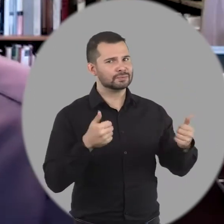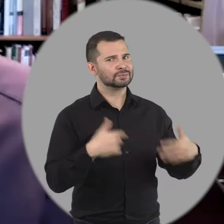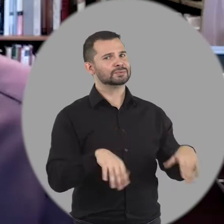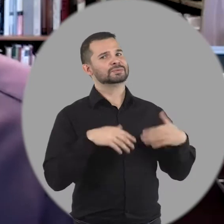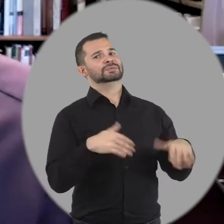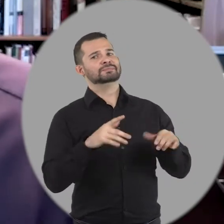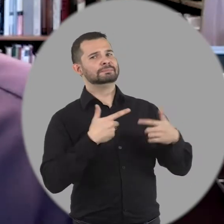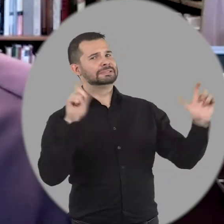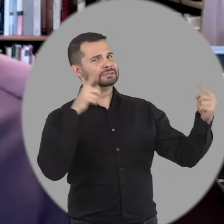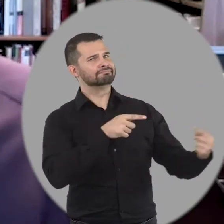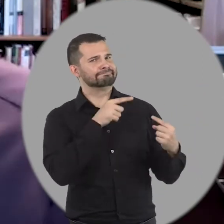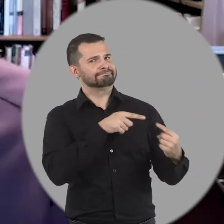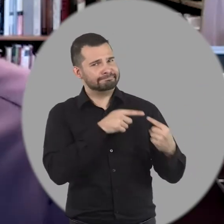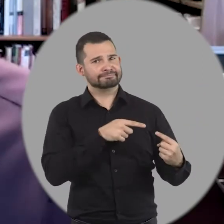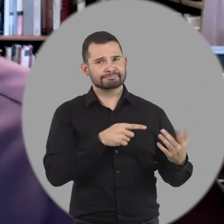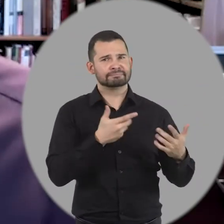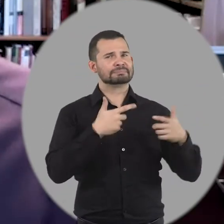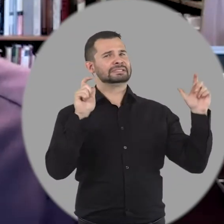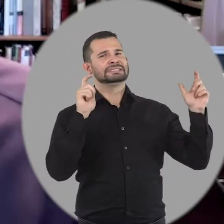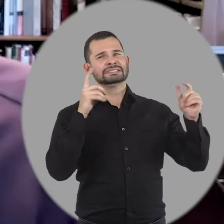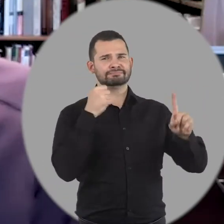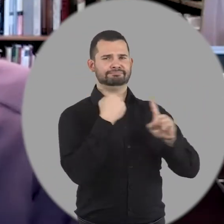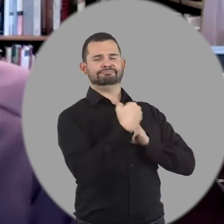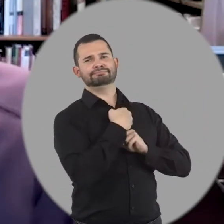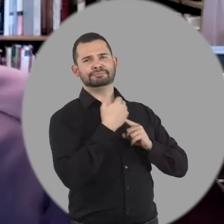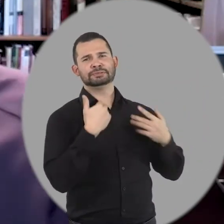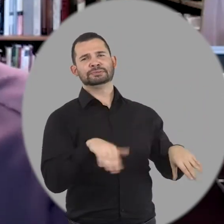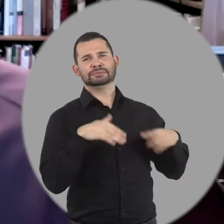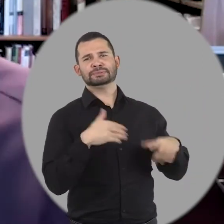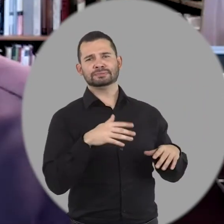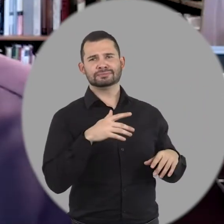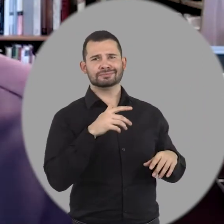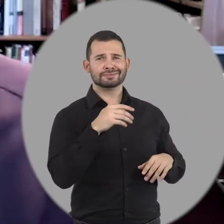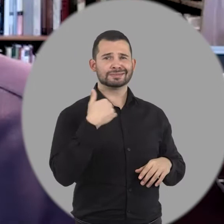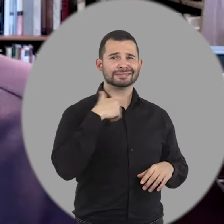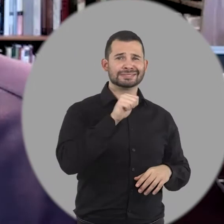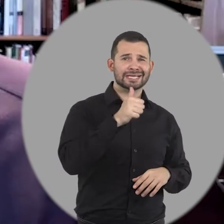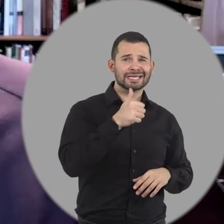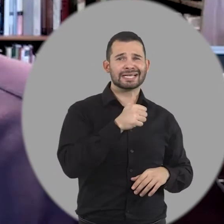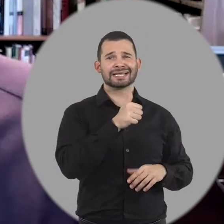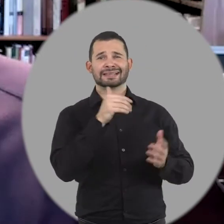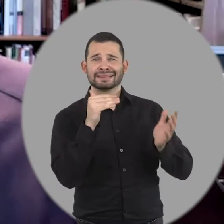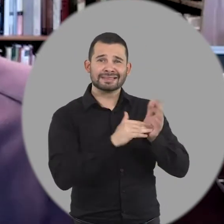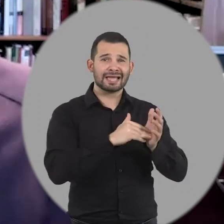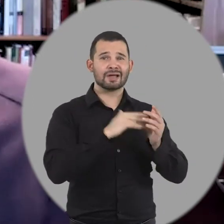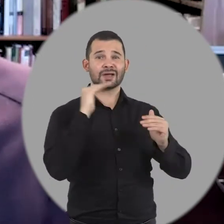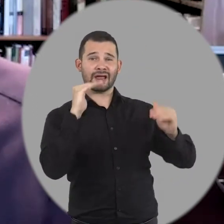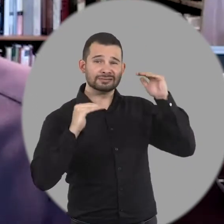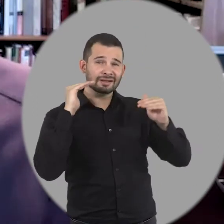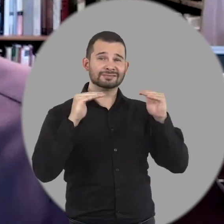they hit us full force, whether it's ten thousand adults who are still living in Long-Term Care